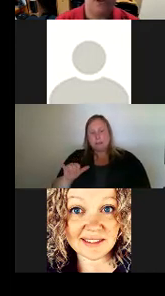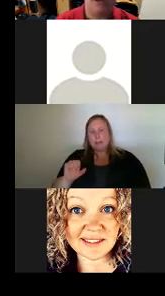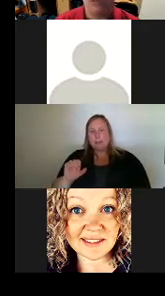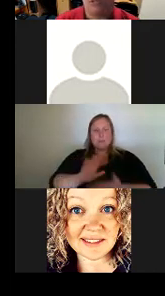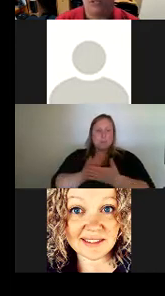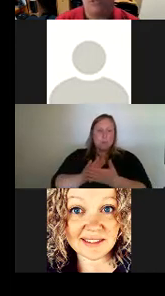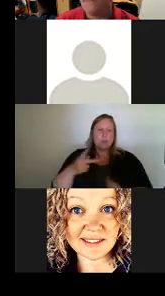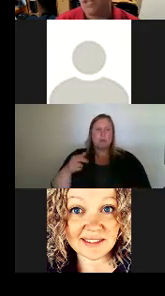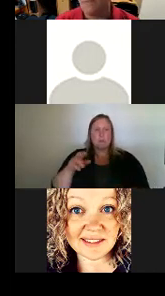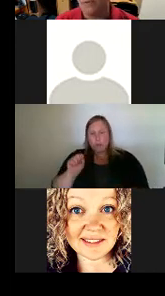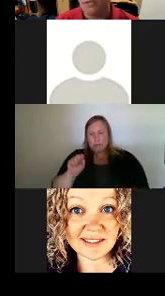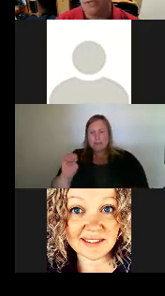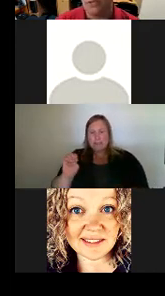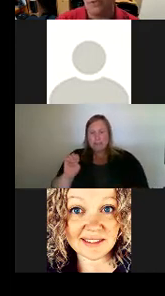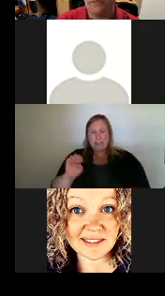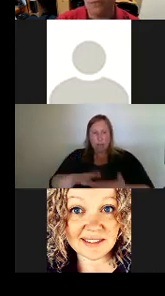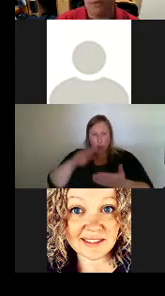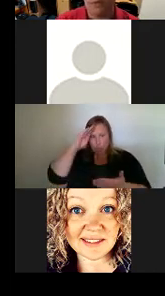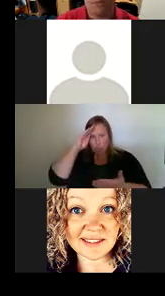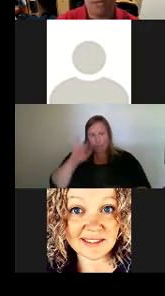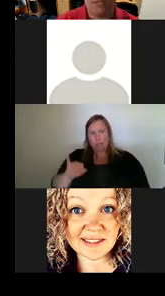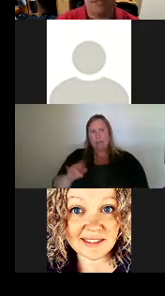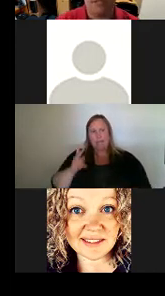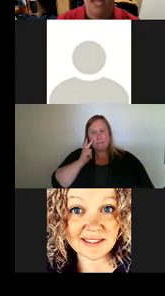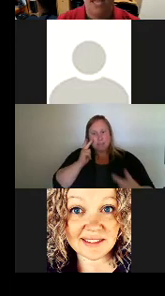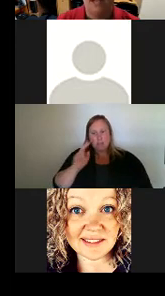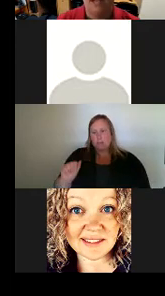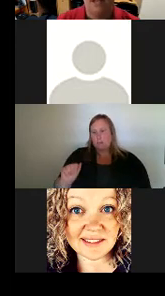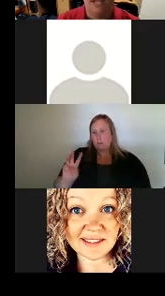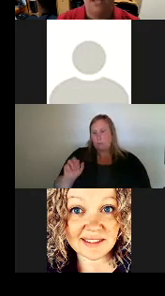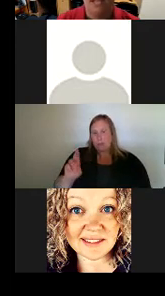JOURNAL OF VISUAL IMPAIRMENT AND BLINDNESS, JVI A B, AND